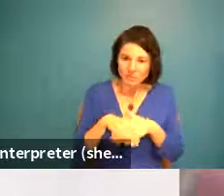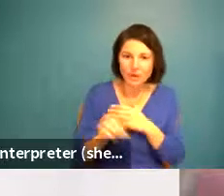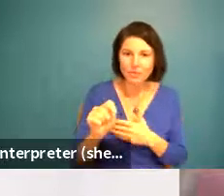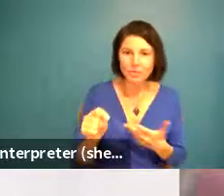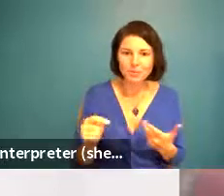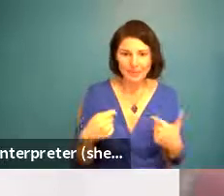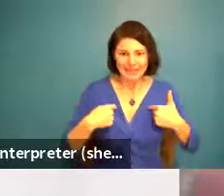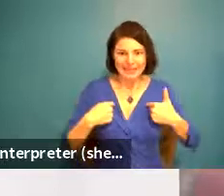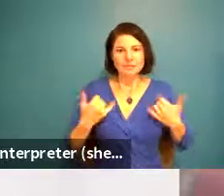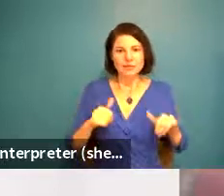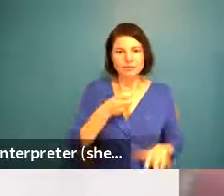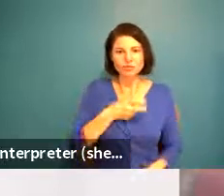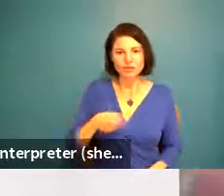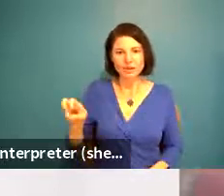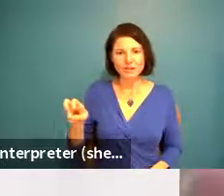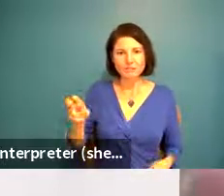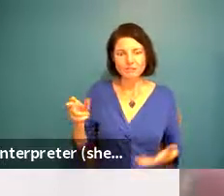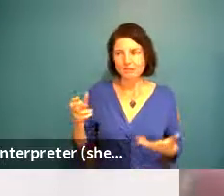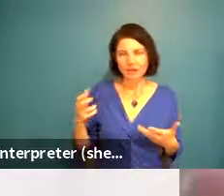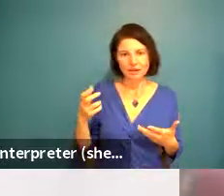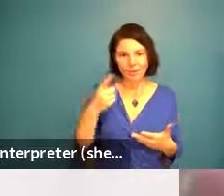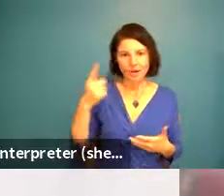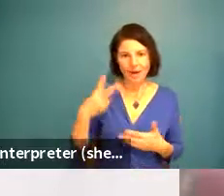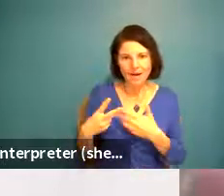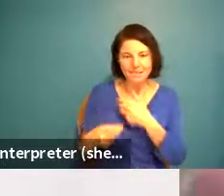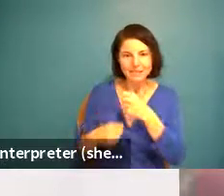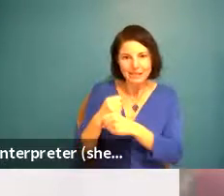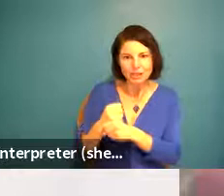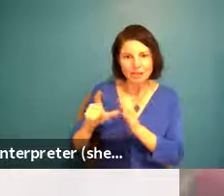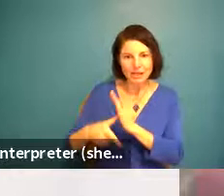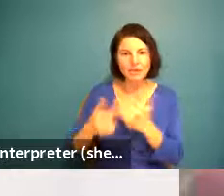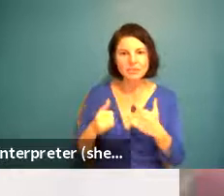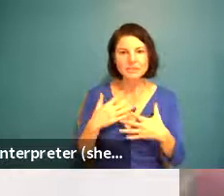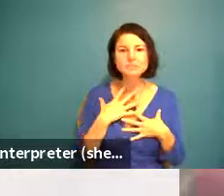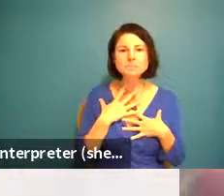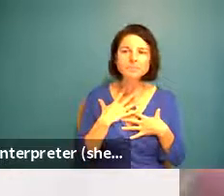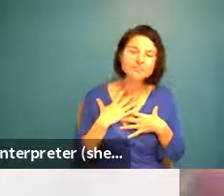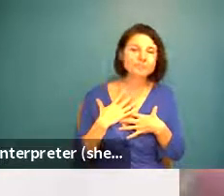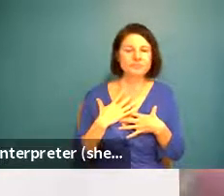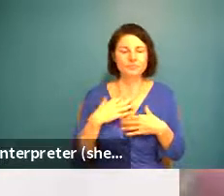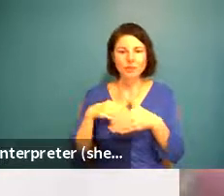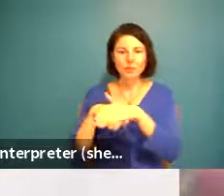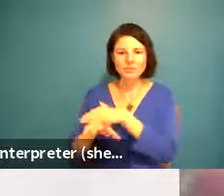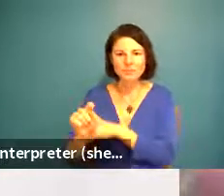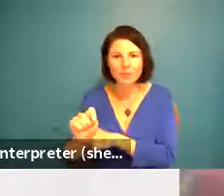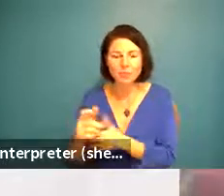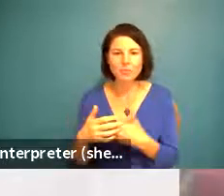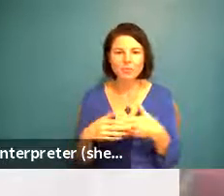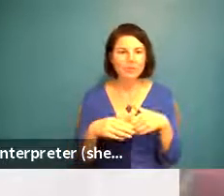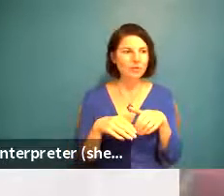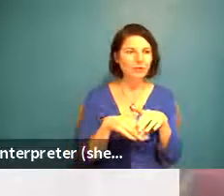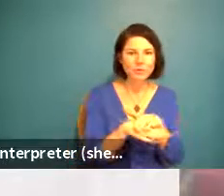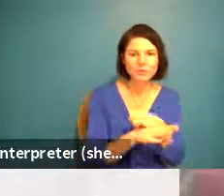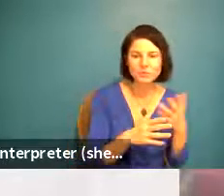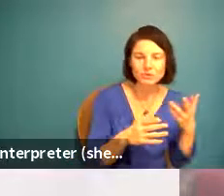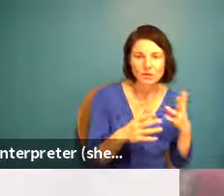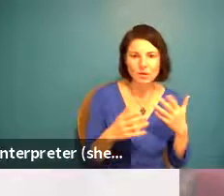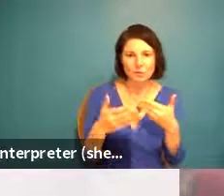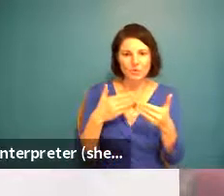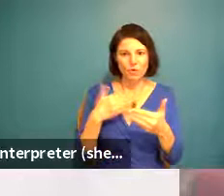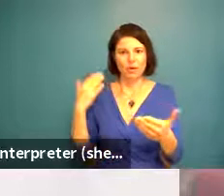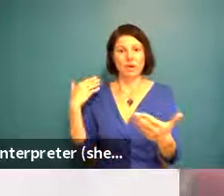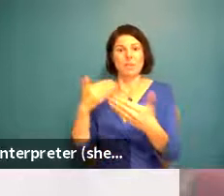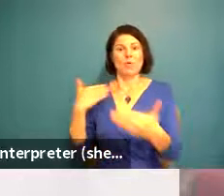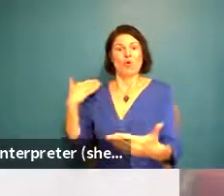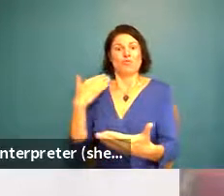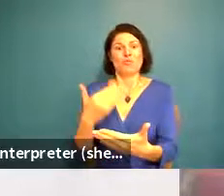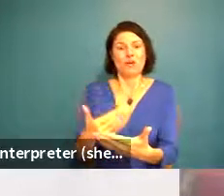terrified every time I enter the gym changing room, or the restrooms or etc. Even before I get to the door, I'm already scared. And so